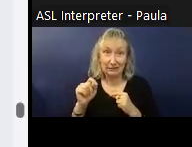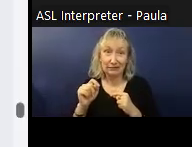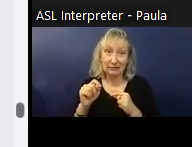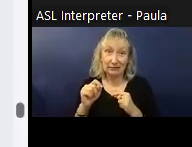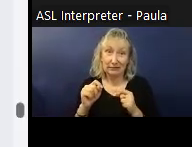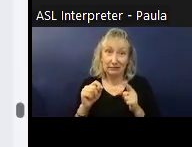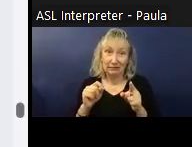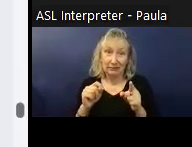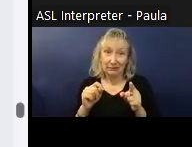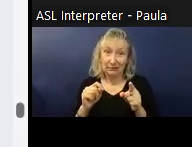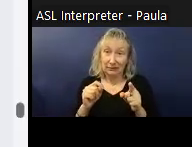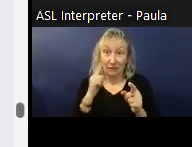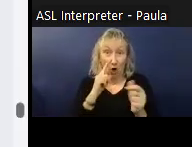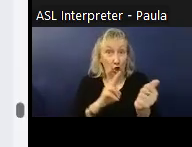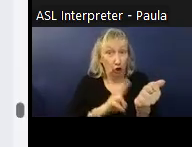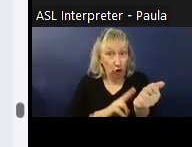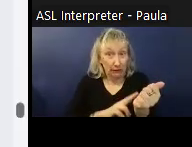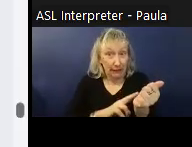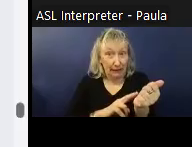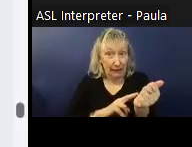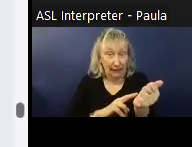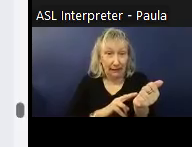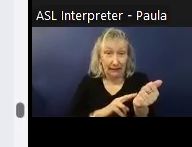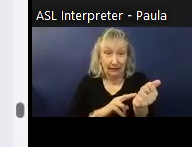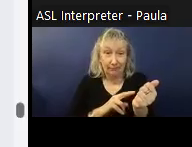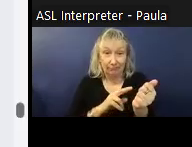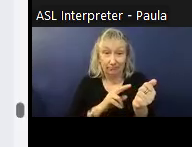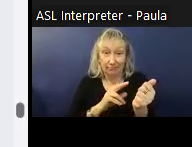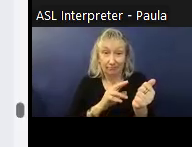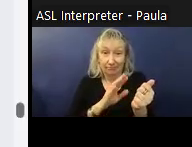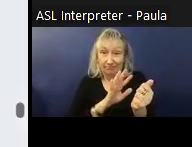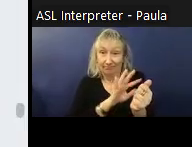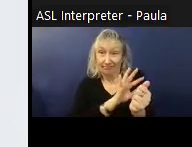facility settings and without interfering with survey and CMS direction.